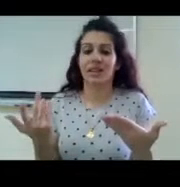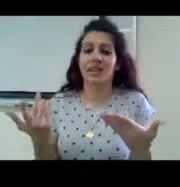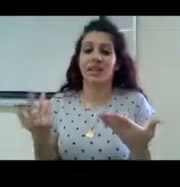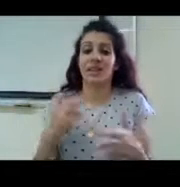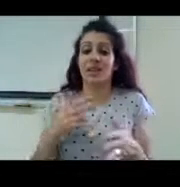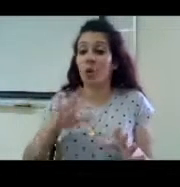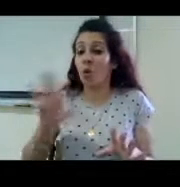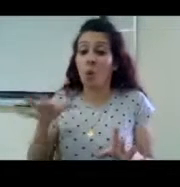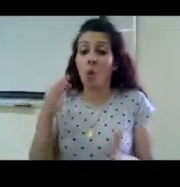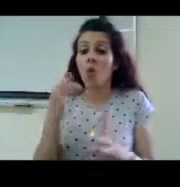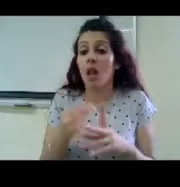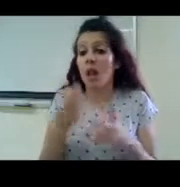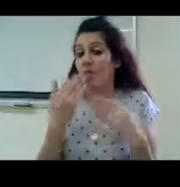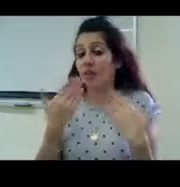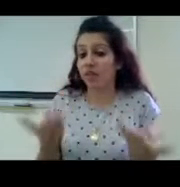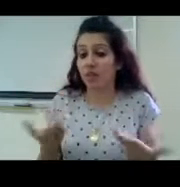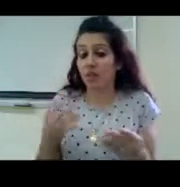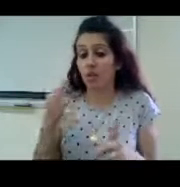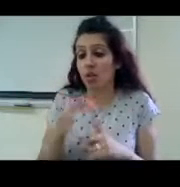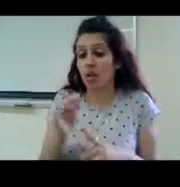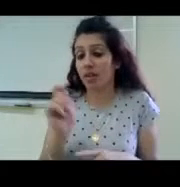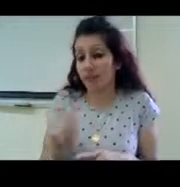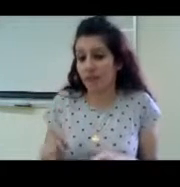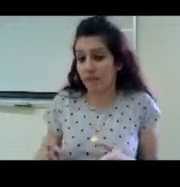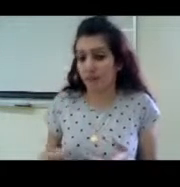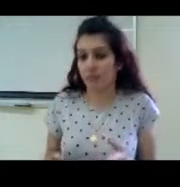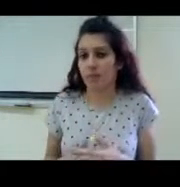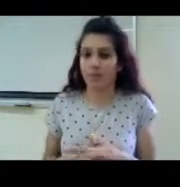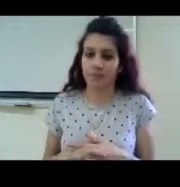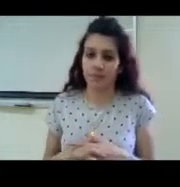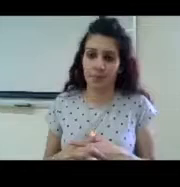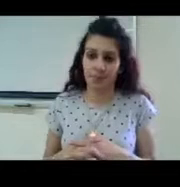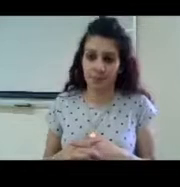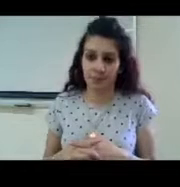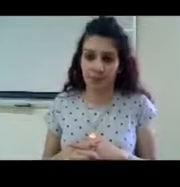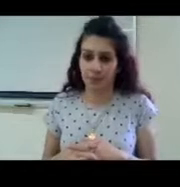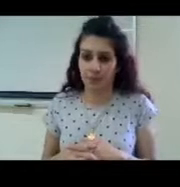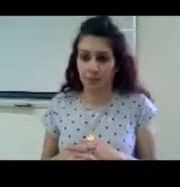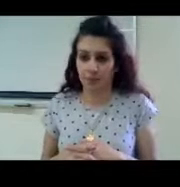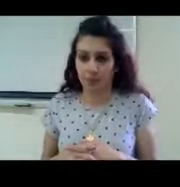those arrangements were made quite early on sending resources home online